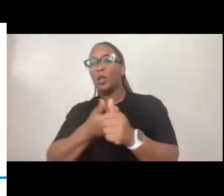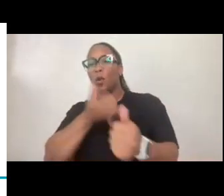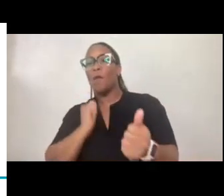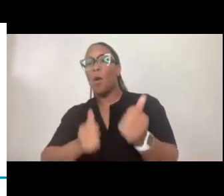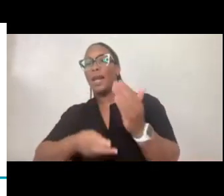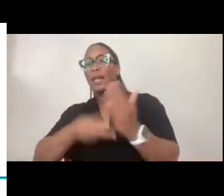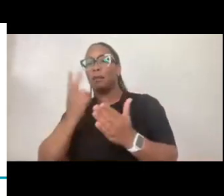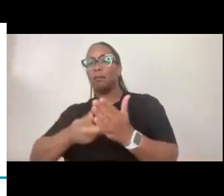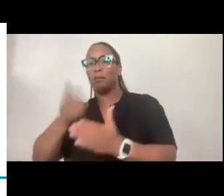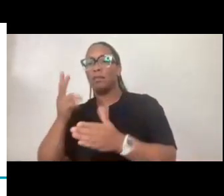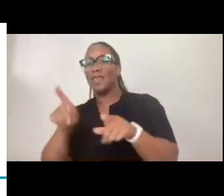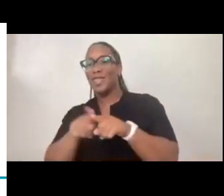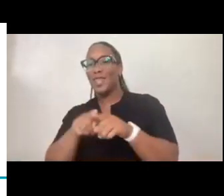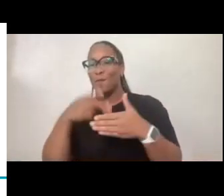And next steps.